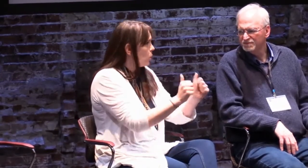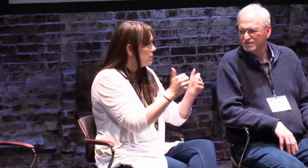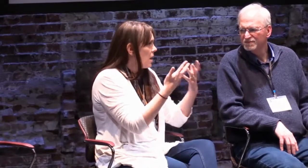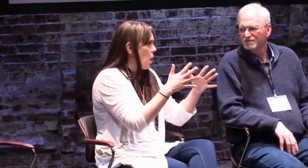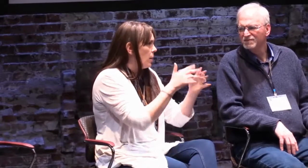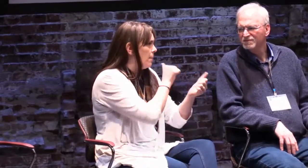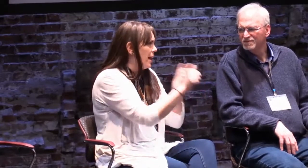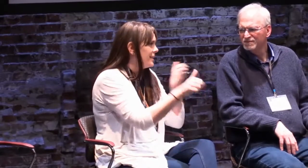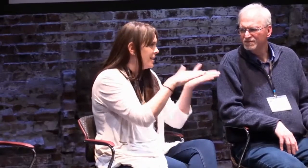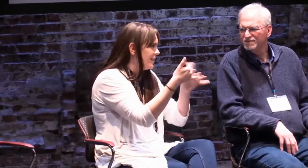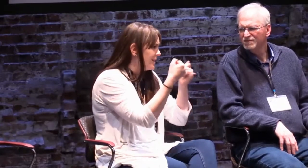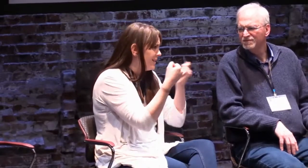this new blood.